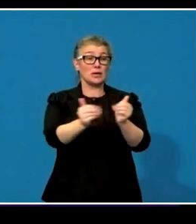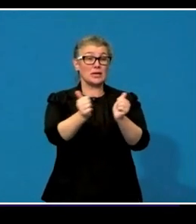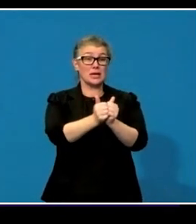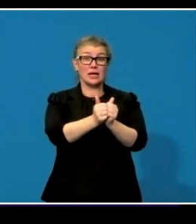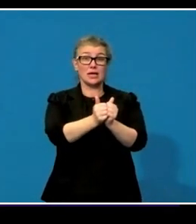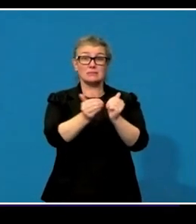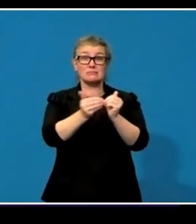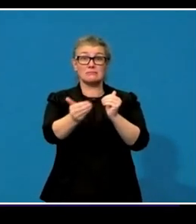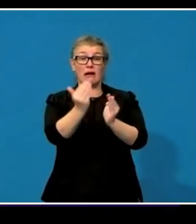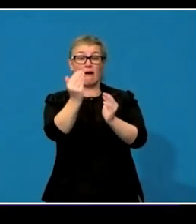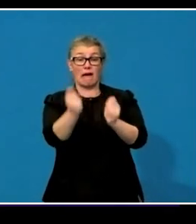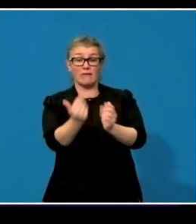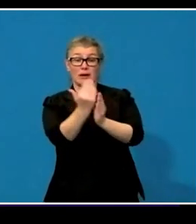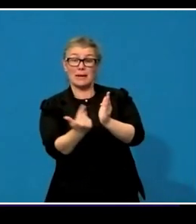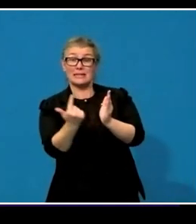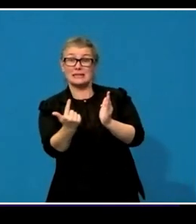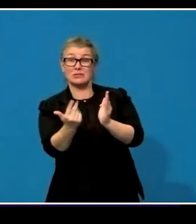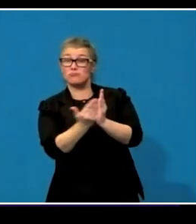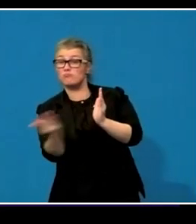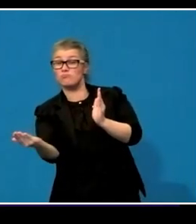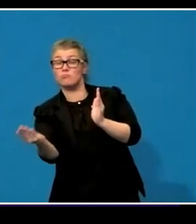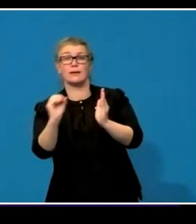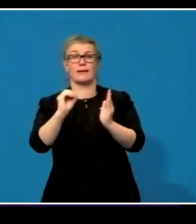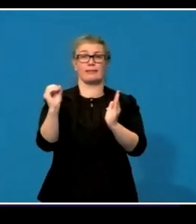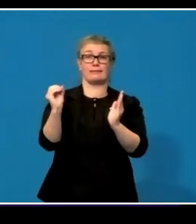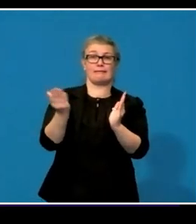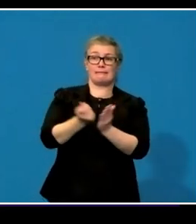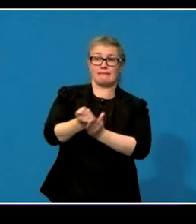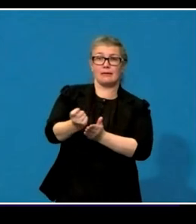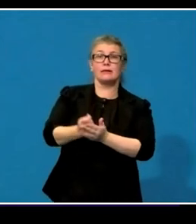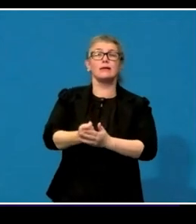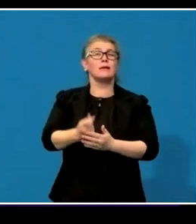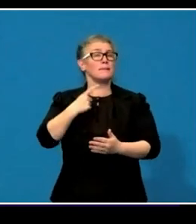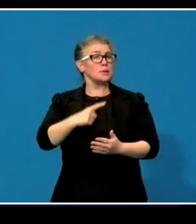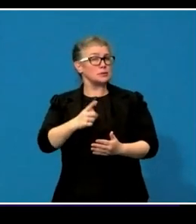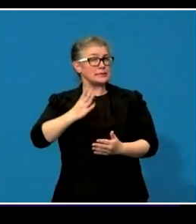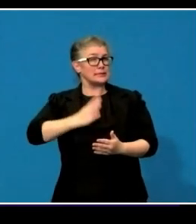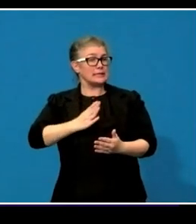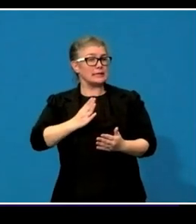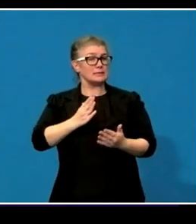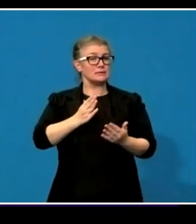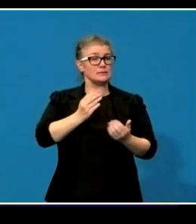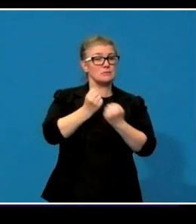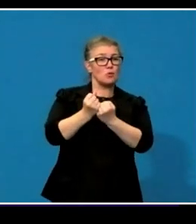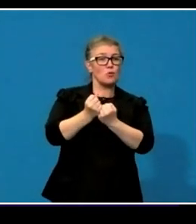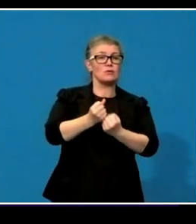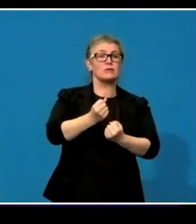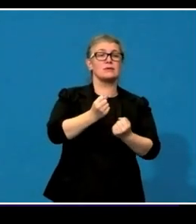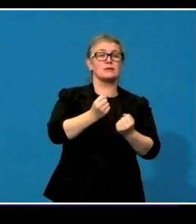And is that partly because he requires support between 12 and 16 hours a day, depending on the day? Yeah, that's correct, yeah.